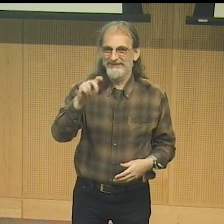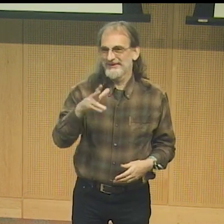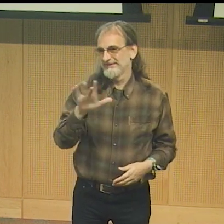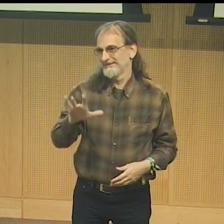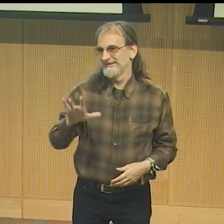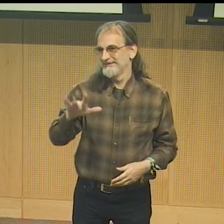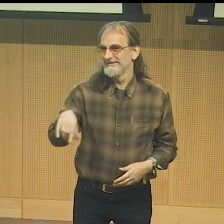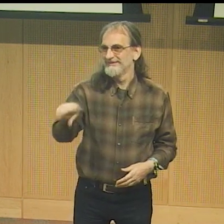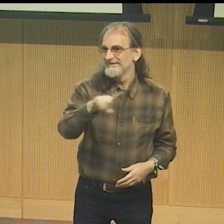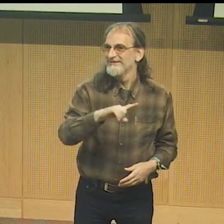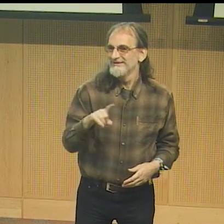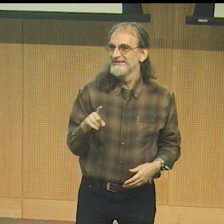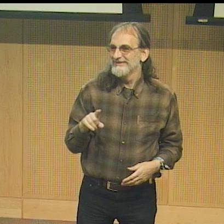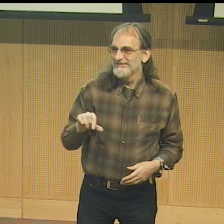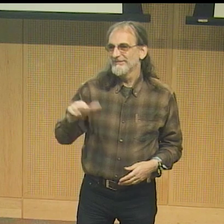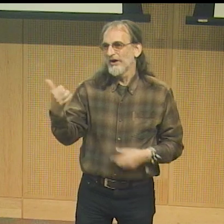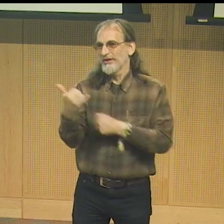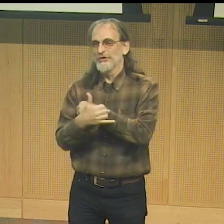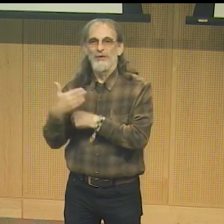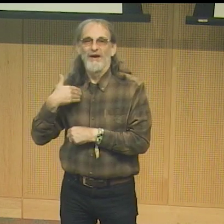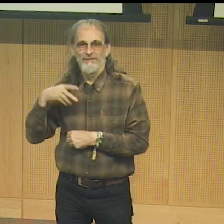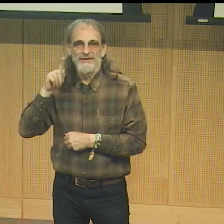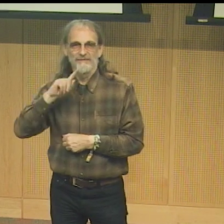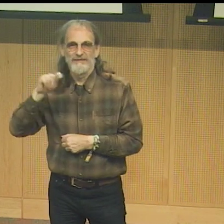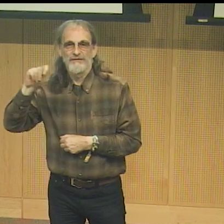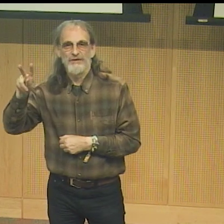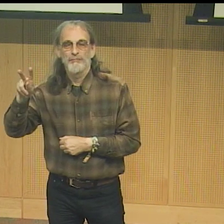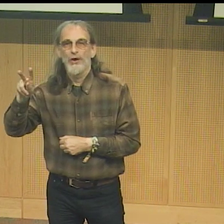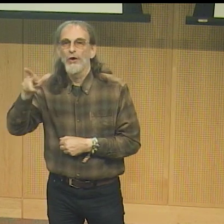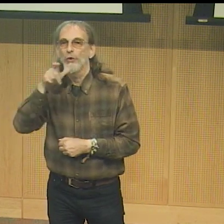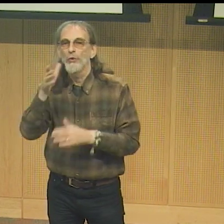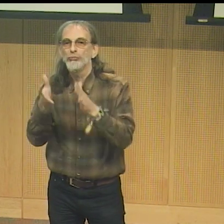in the States, and that's unfortunate for you. There are other countries that have fought that battle